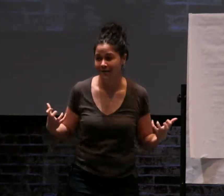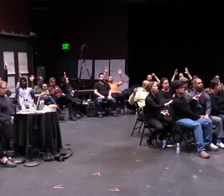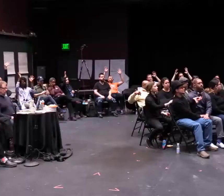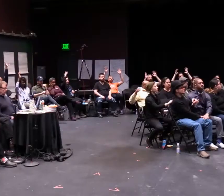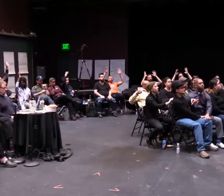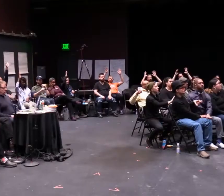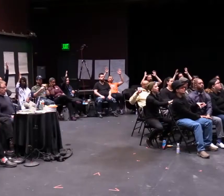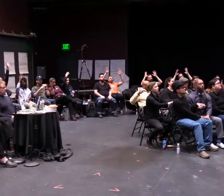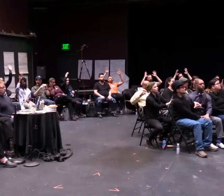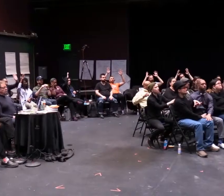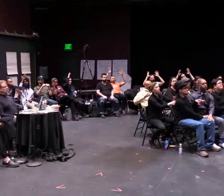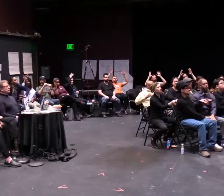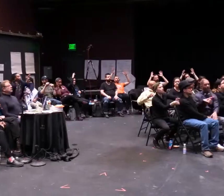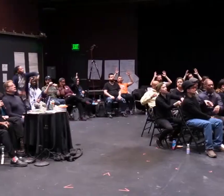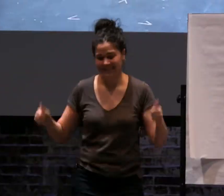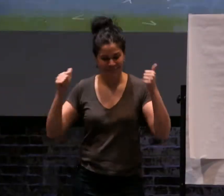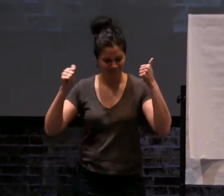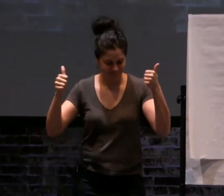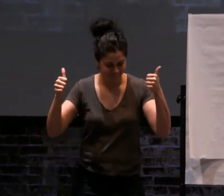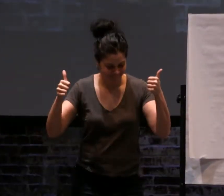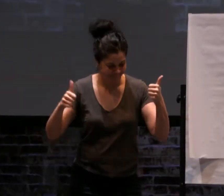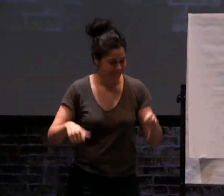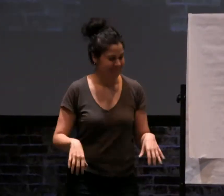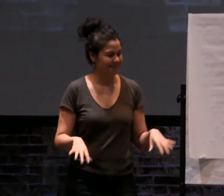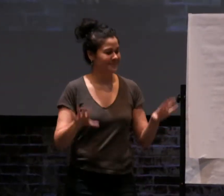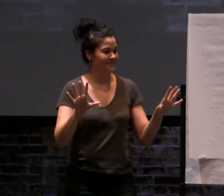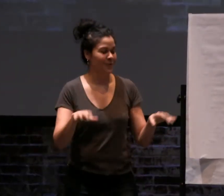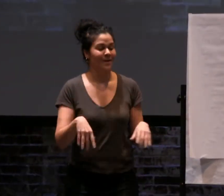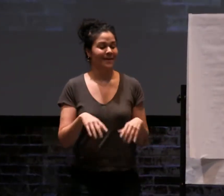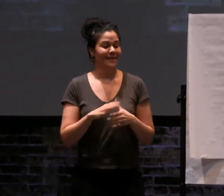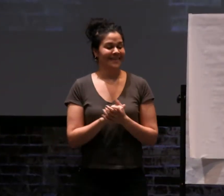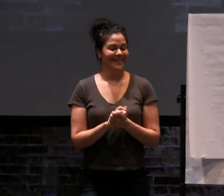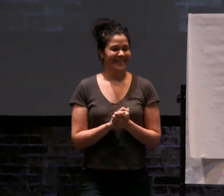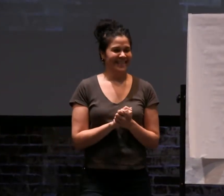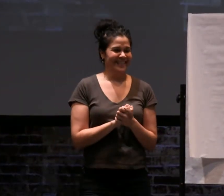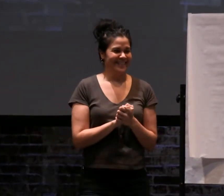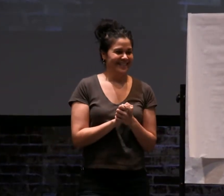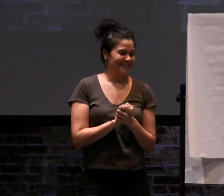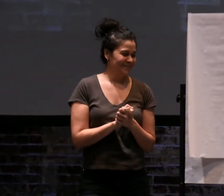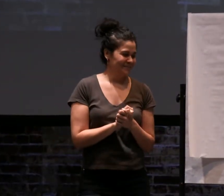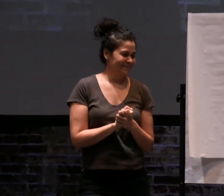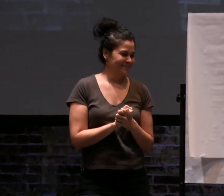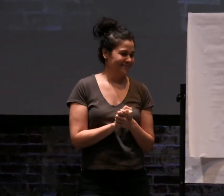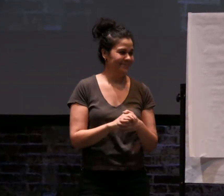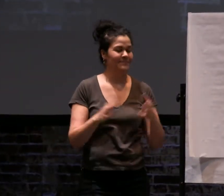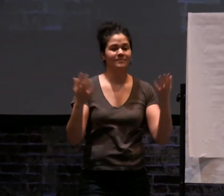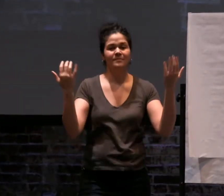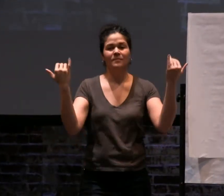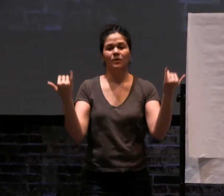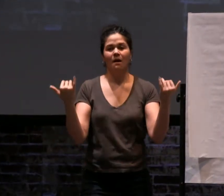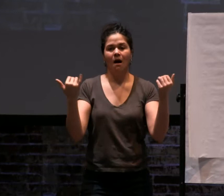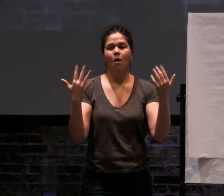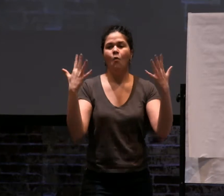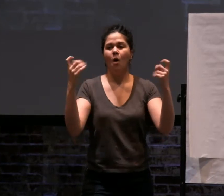We all want to see something at a national level. Something take shape and be born.